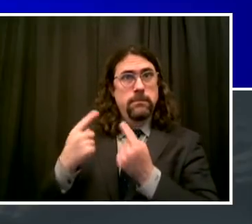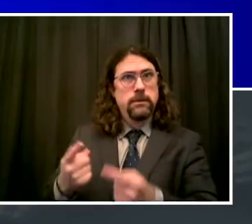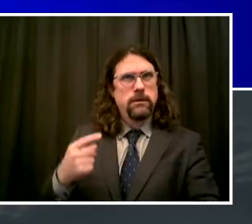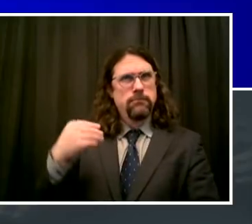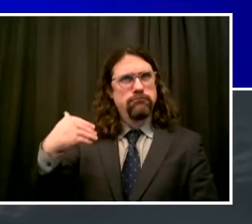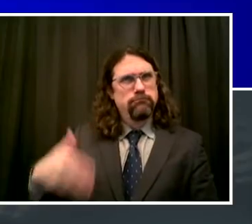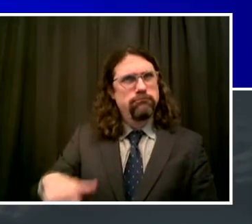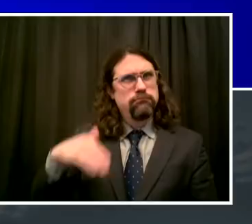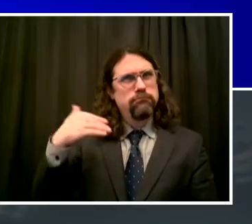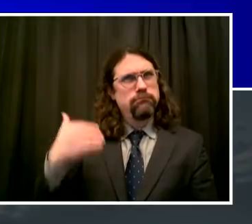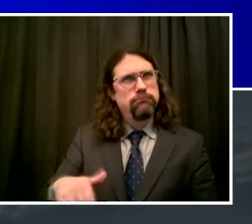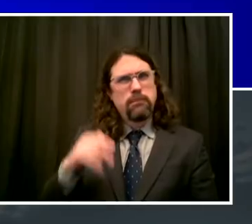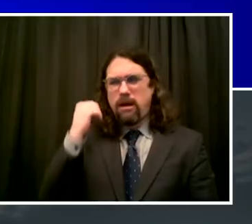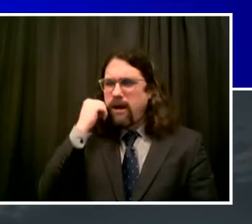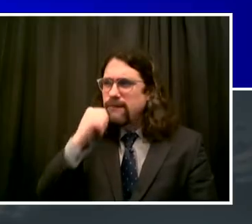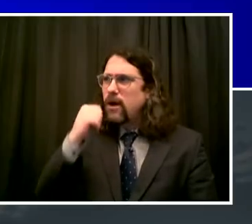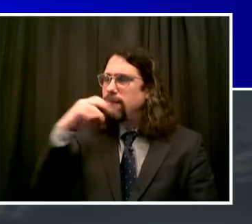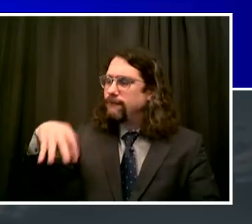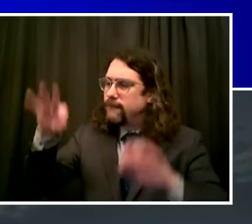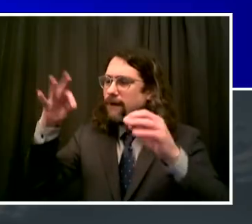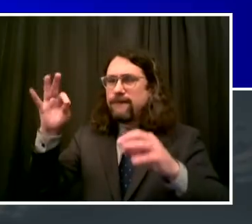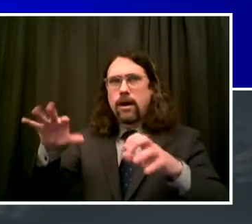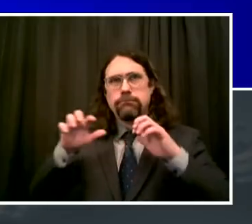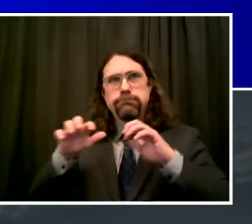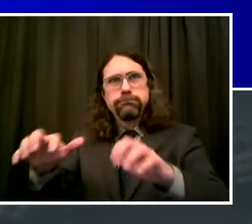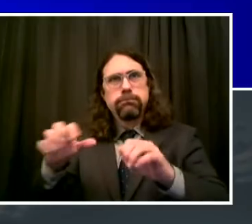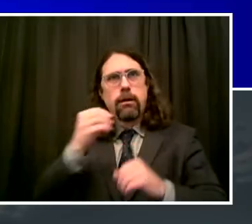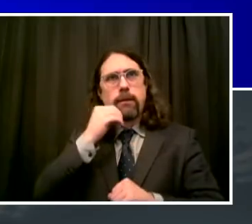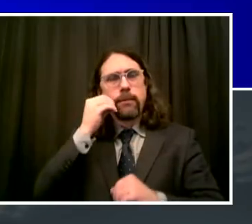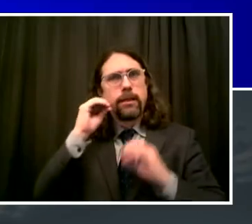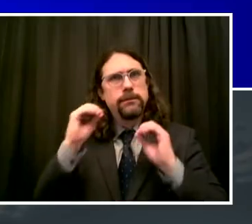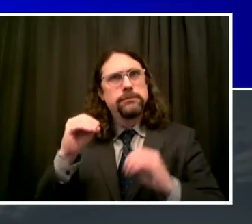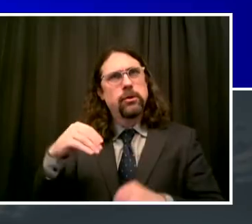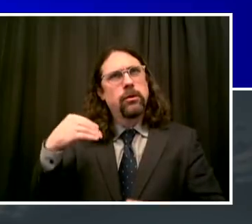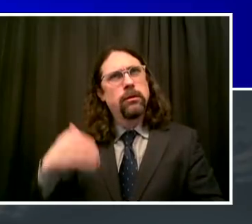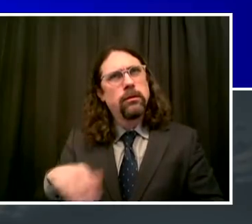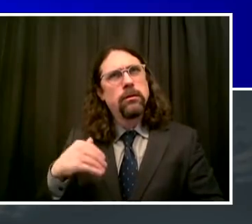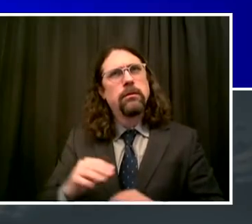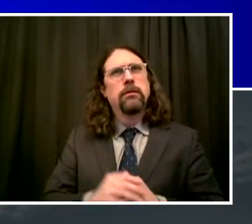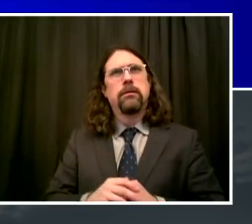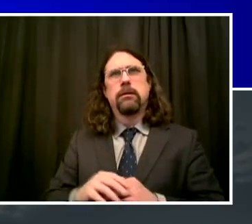DAYS OWN NDA SIX DAYS OF AN ENTIRELY